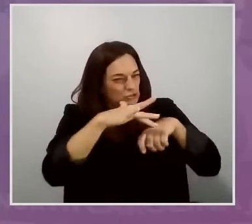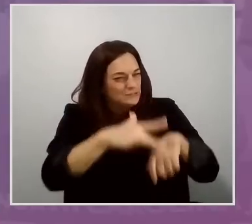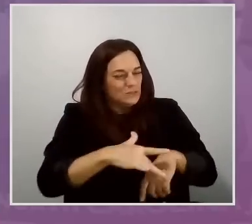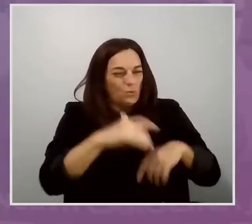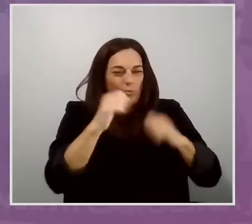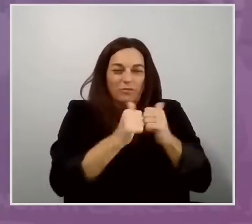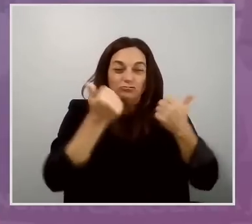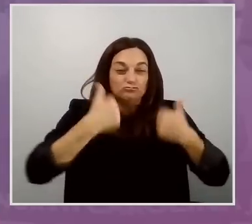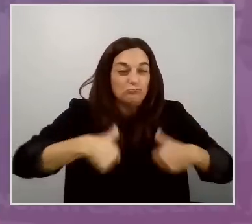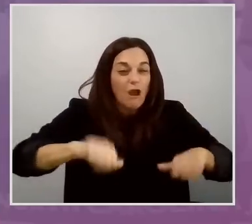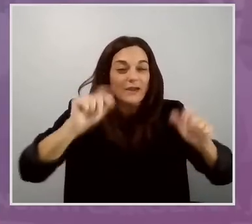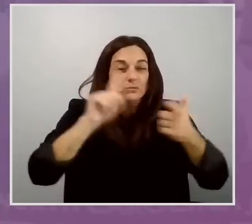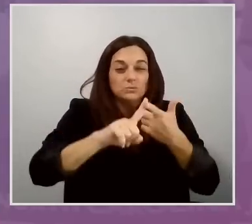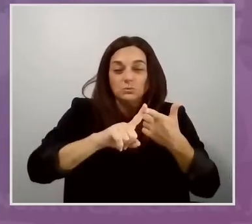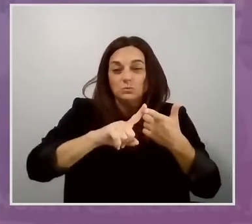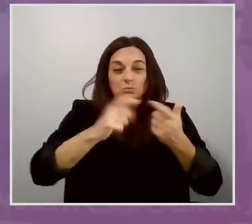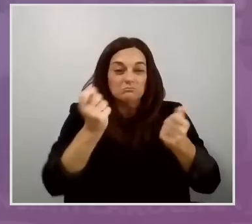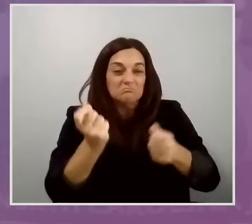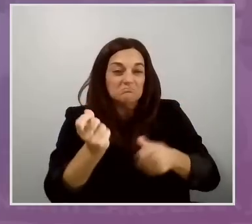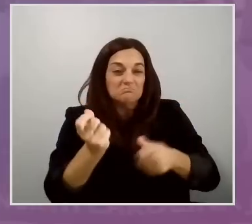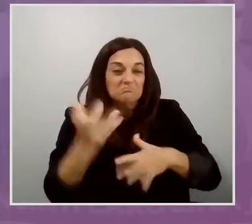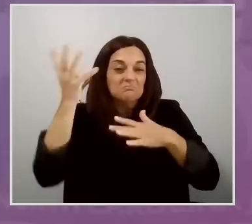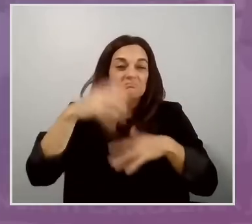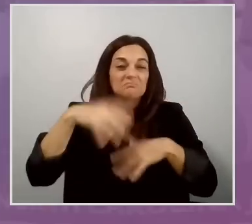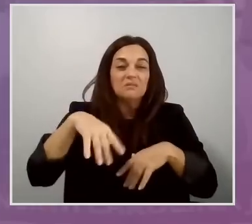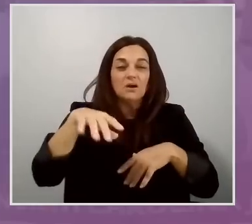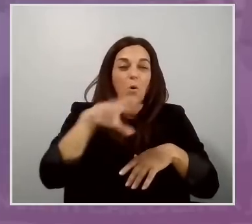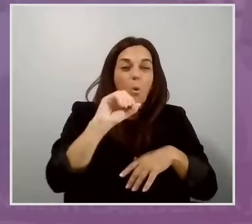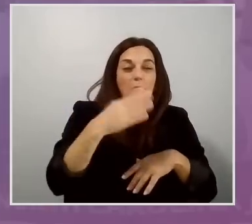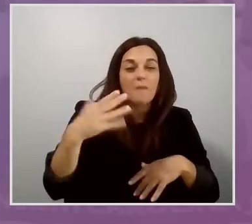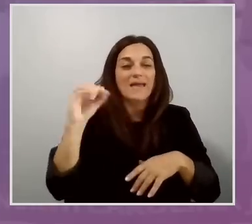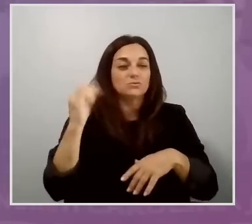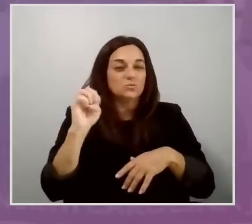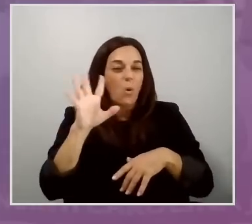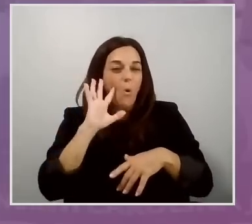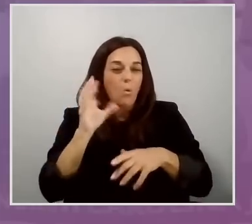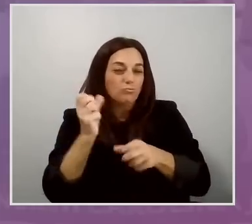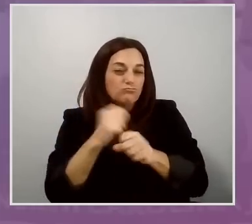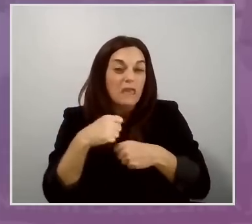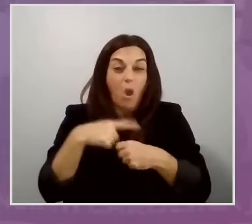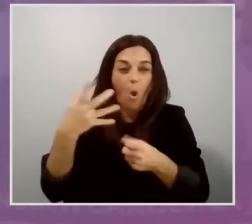ACT. I SAID IT. HE'S GOT SOME WEIRD OBSESSION WITH TRYING TO GET RID OF